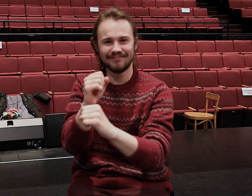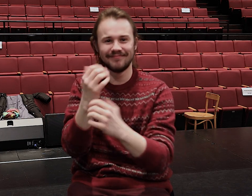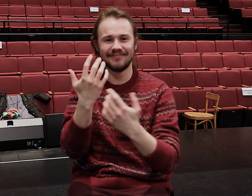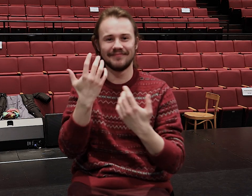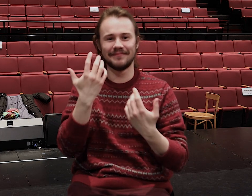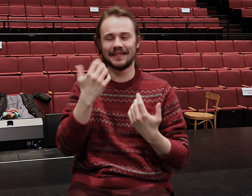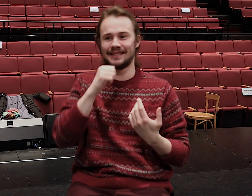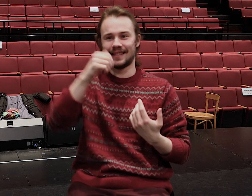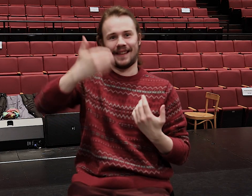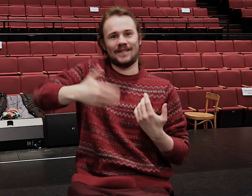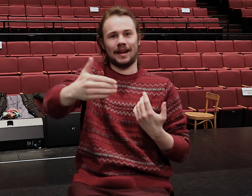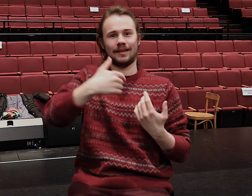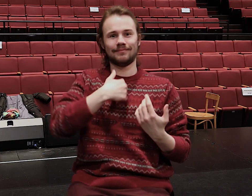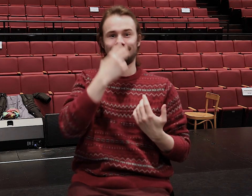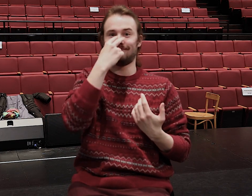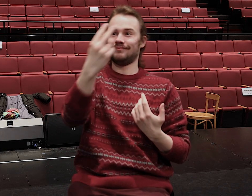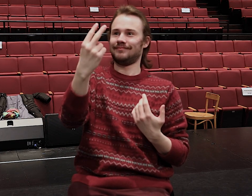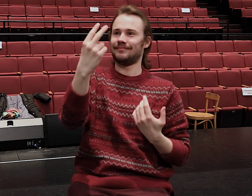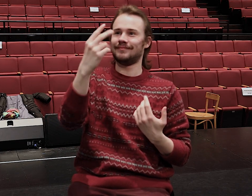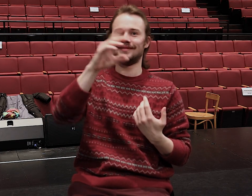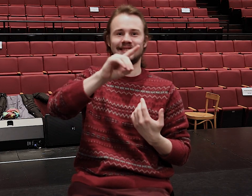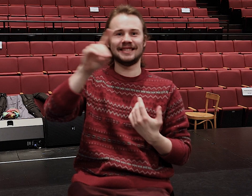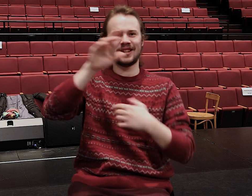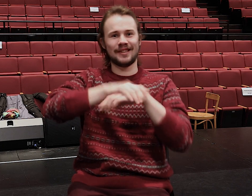and it's dealing with my passions and my interests .